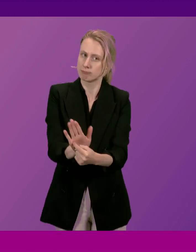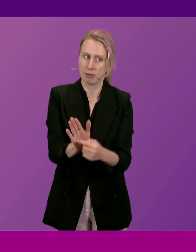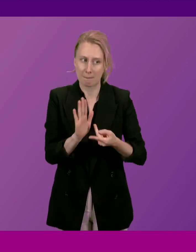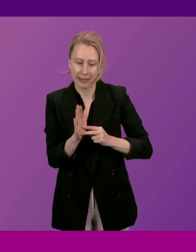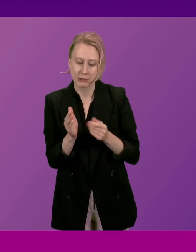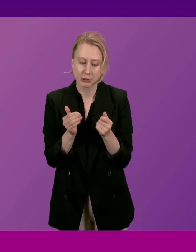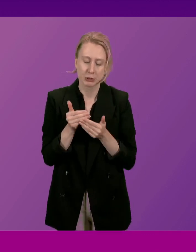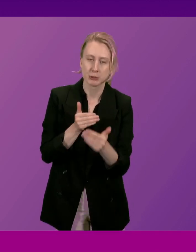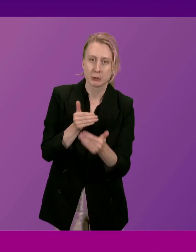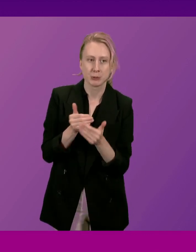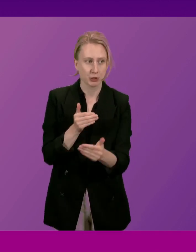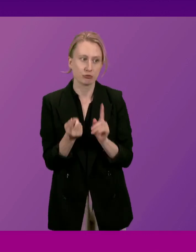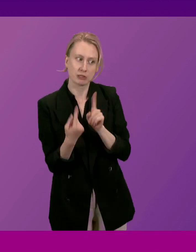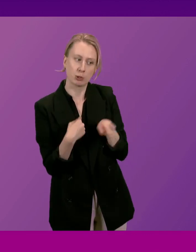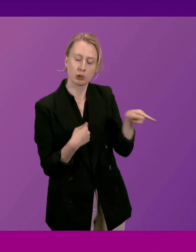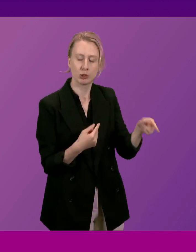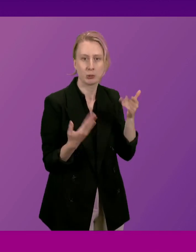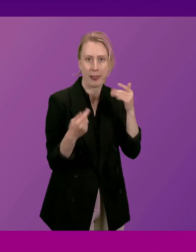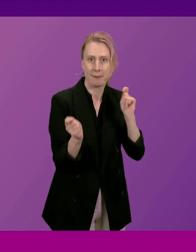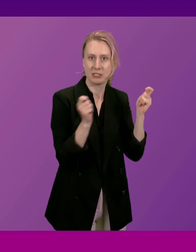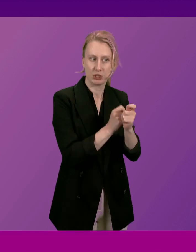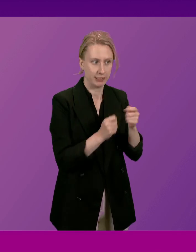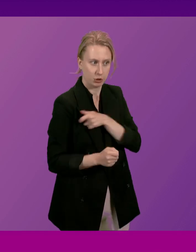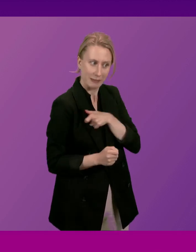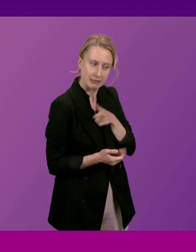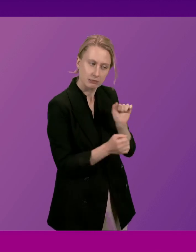respond to the Climate Change Committee in due course. I very much welcome its contribution.